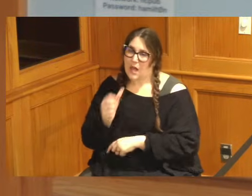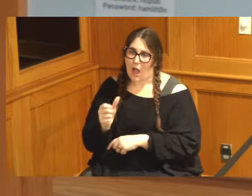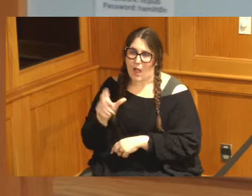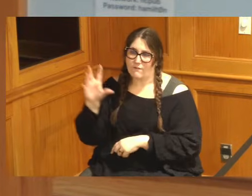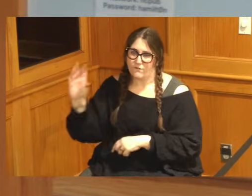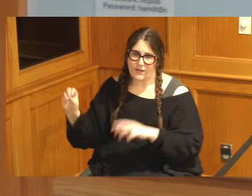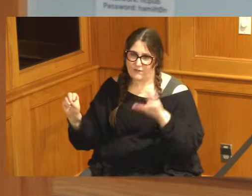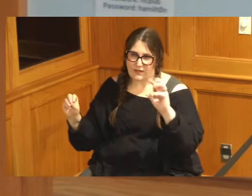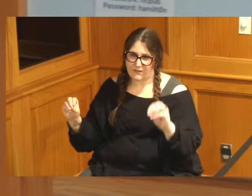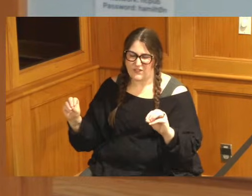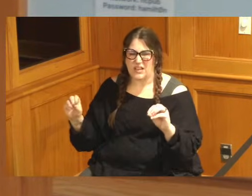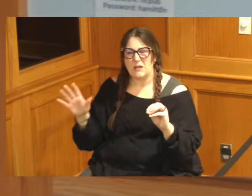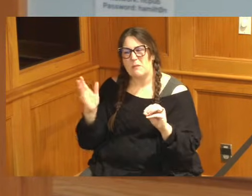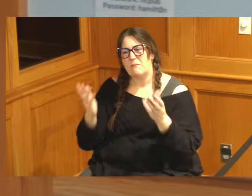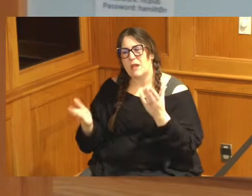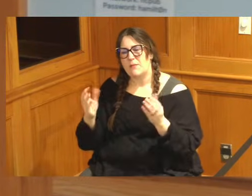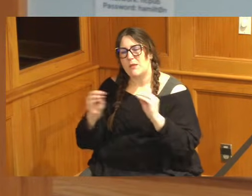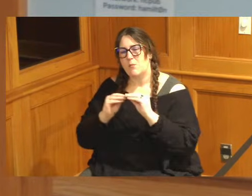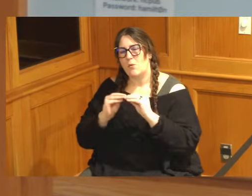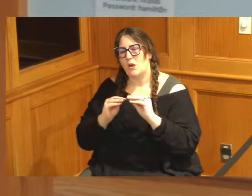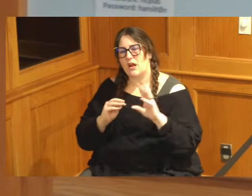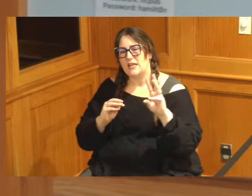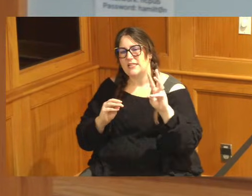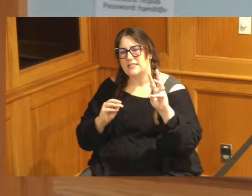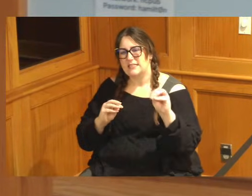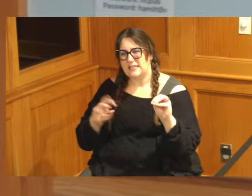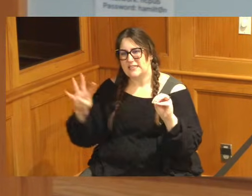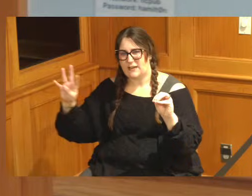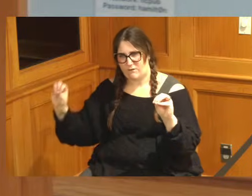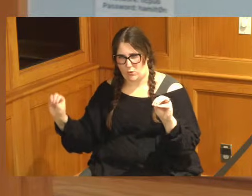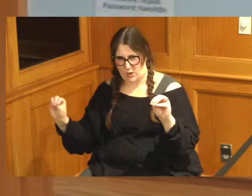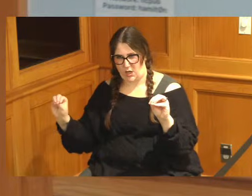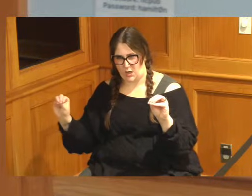to that 640, maybe even a little bit more on city versus county. And I think the investment number